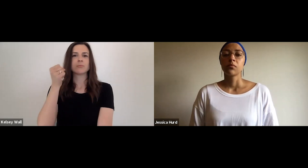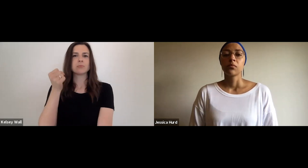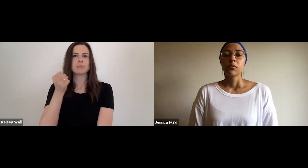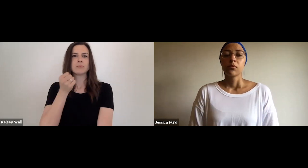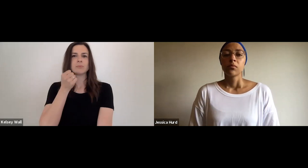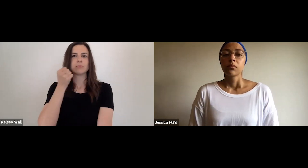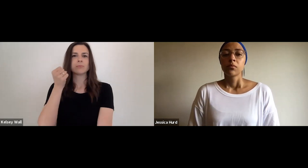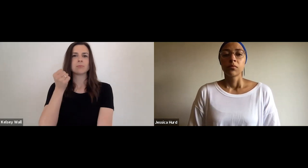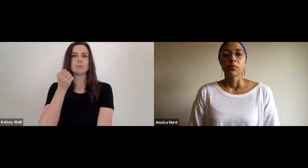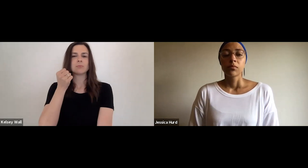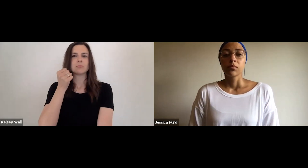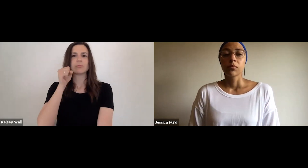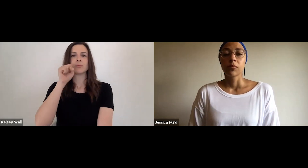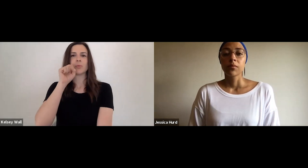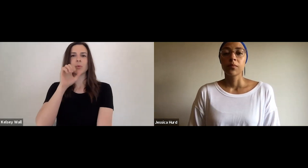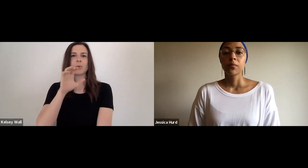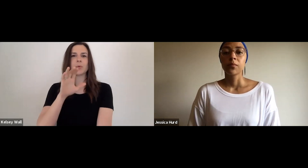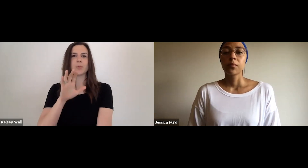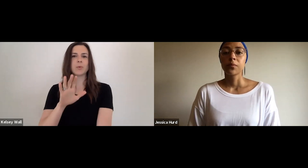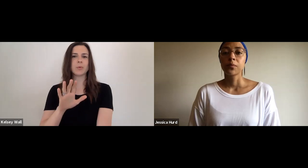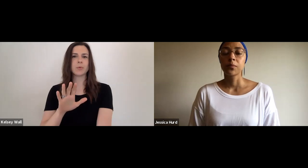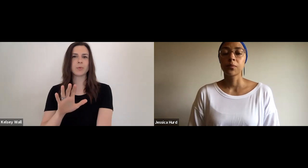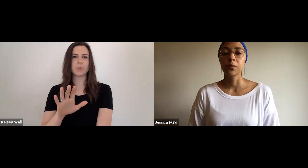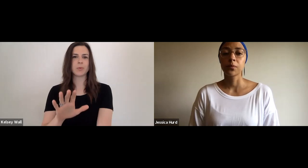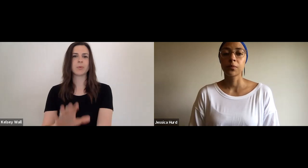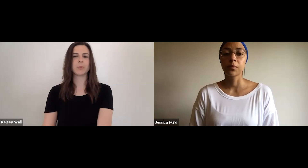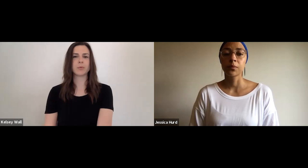Breathe in, hold, and out.